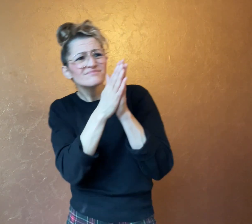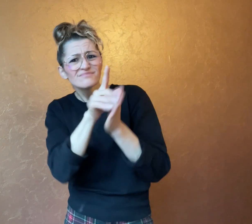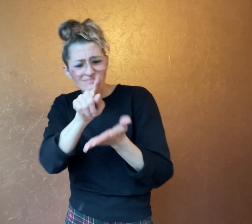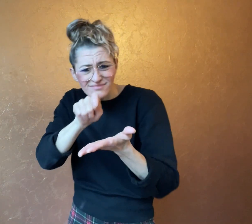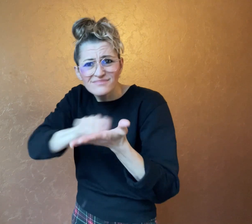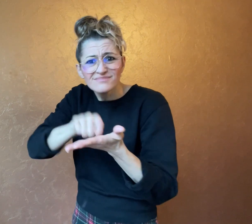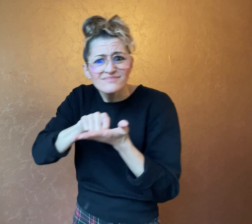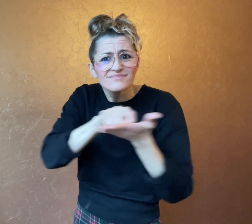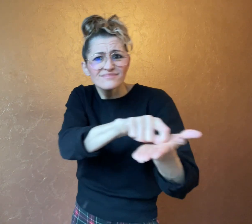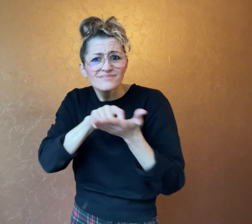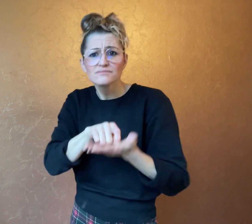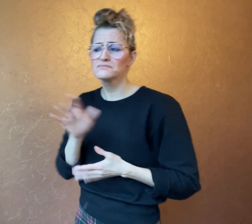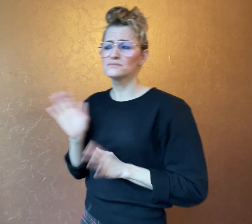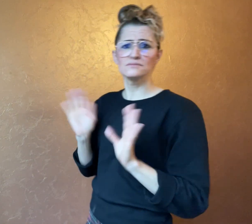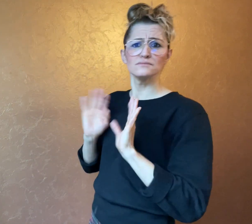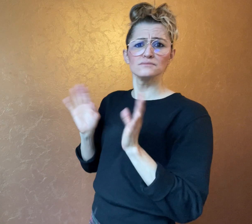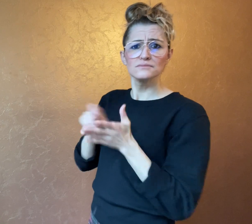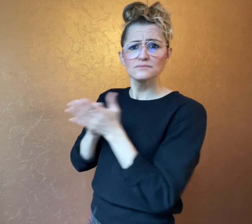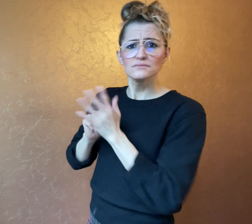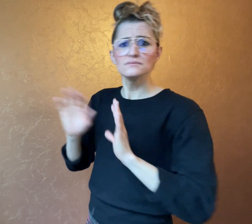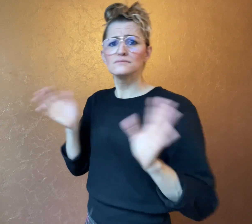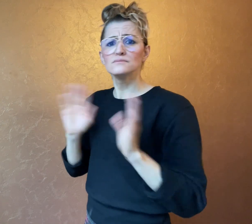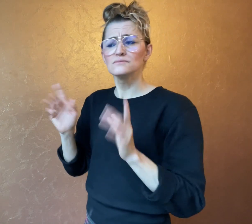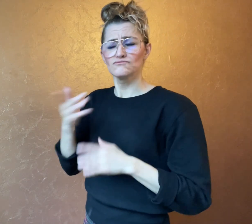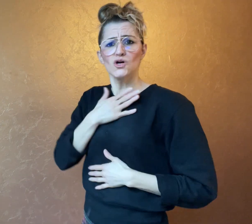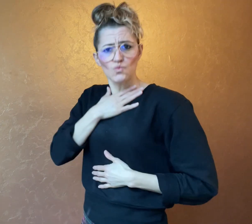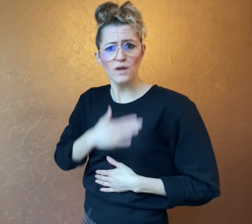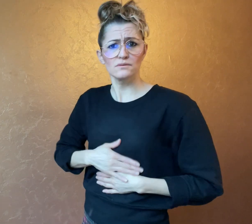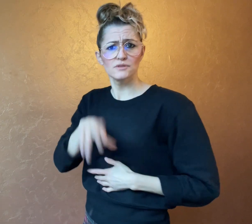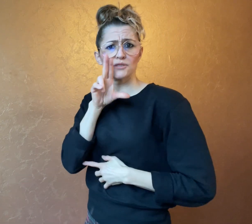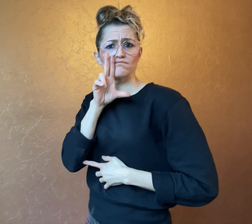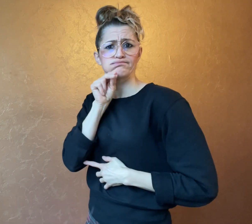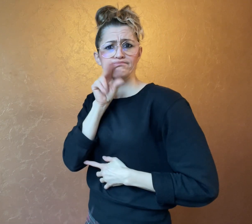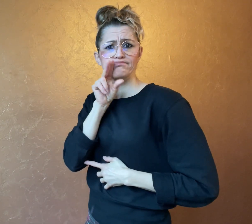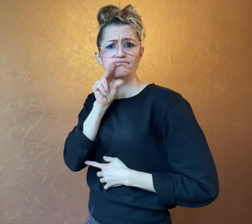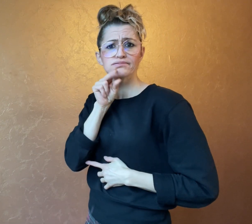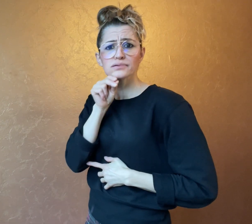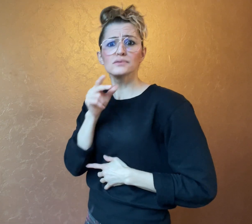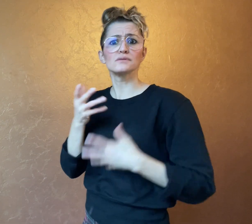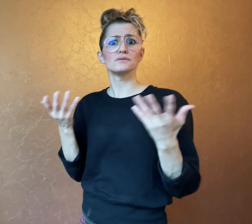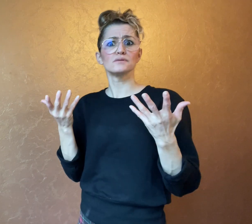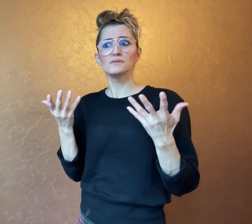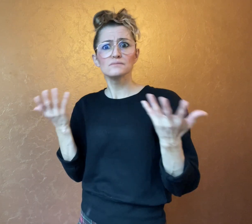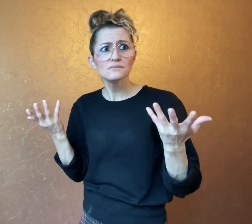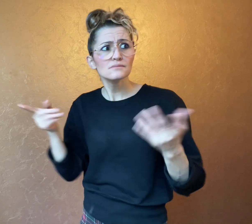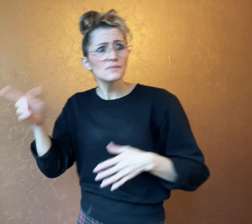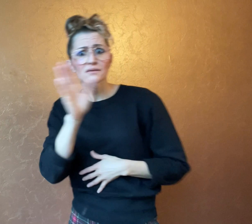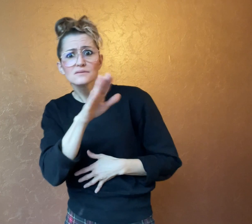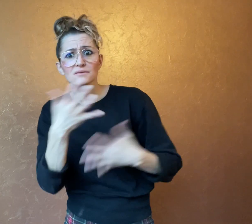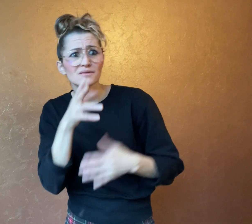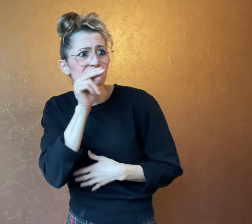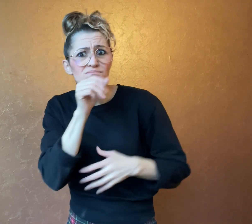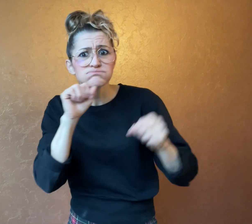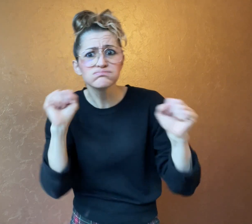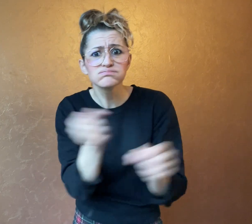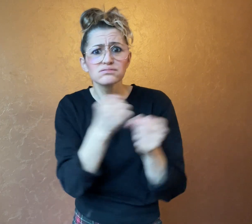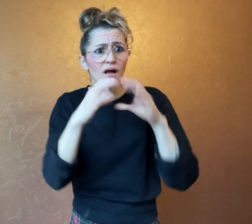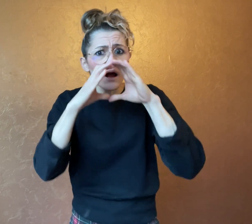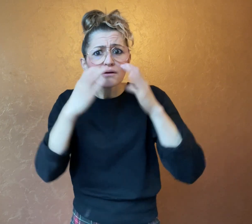communicating by writing on paper, because they prefer